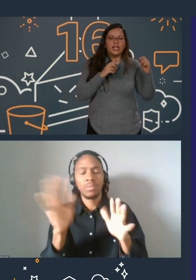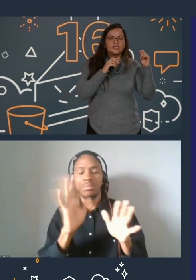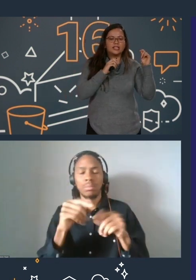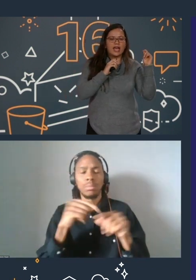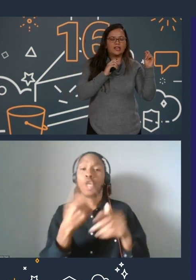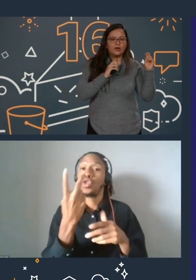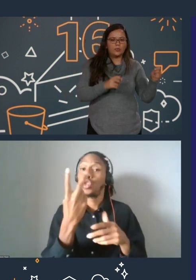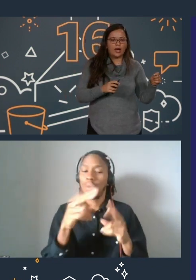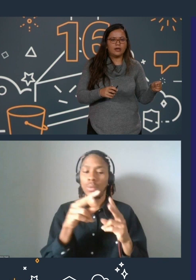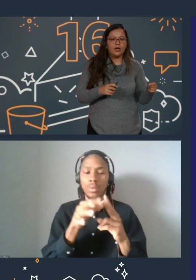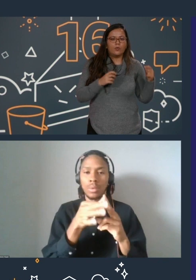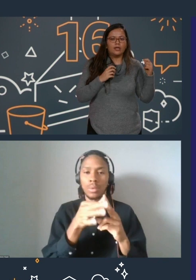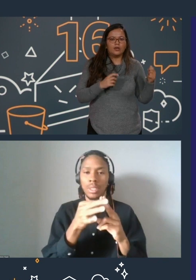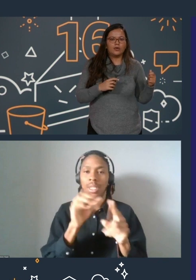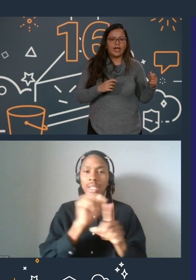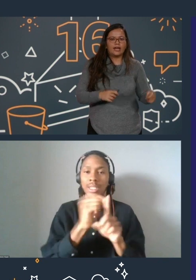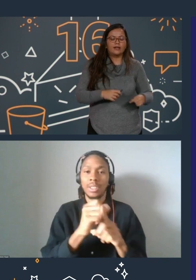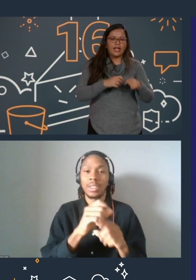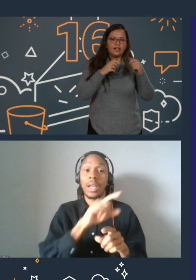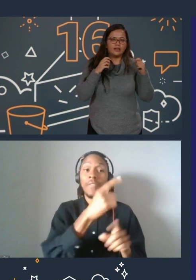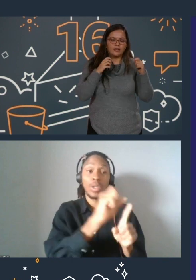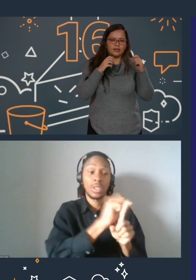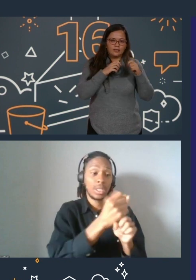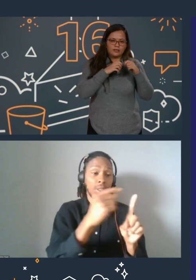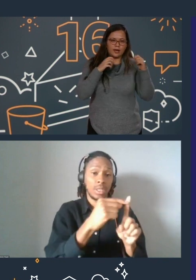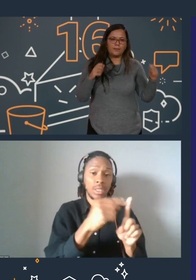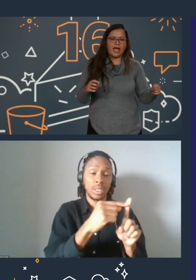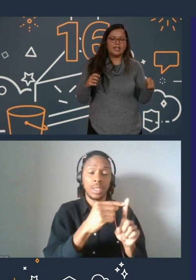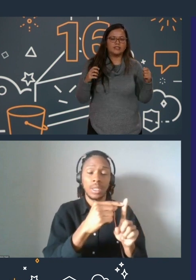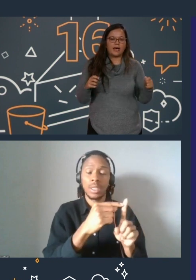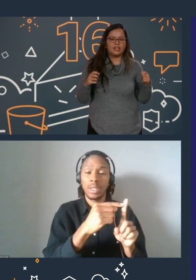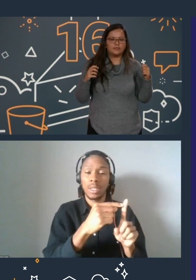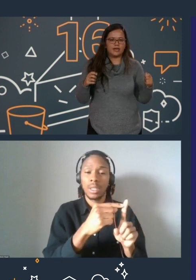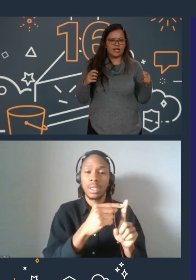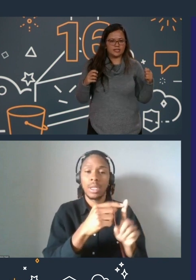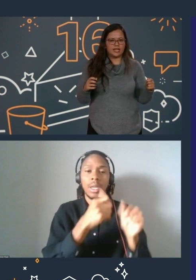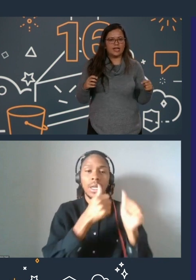In scenario one, we looked at compliance management at scale